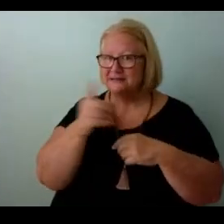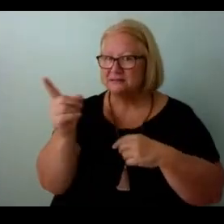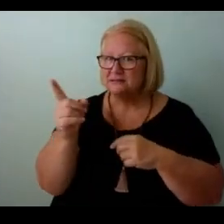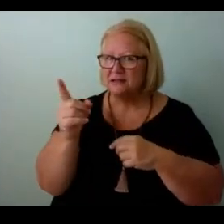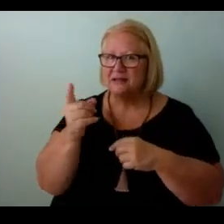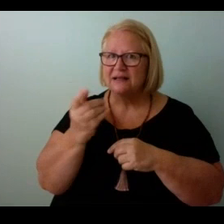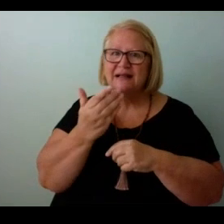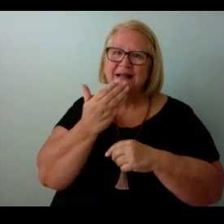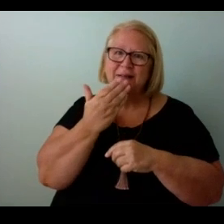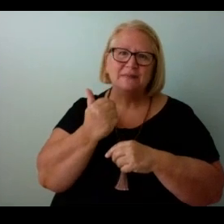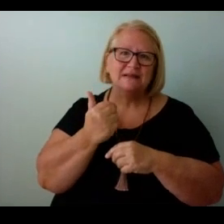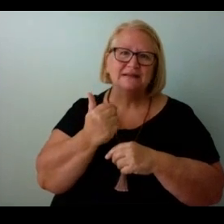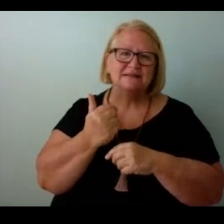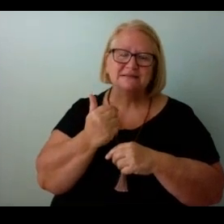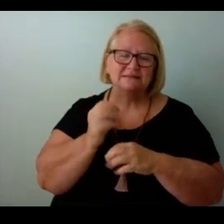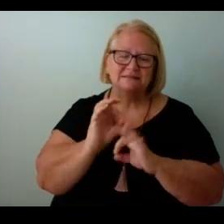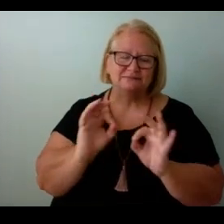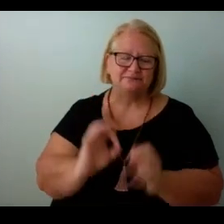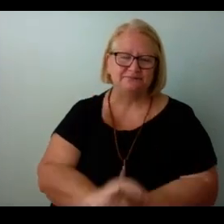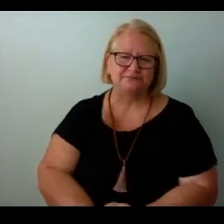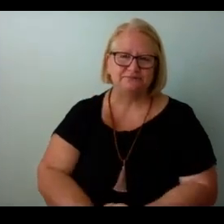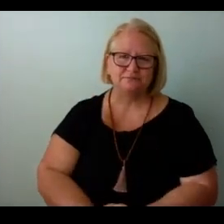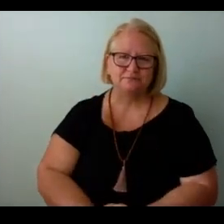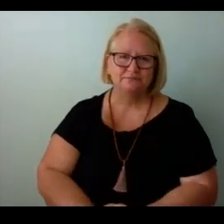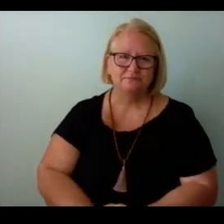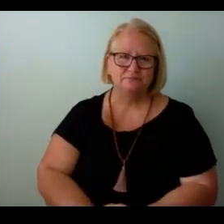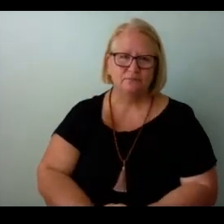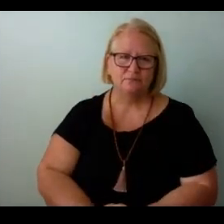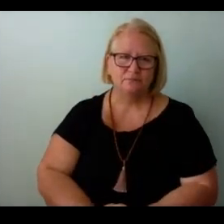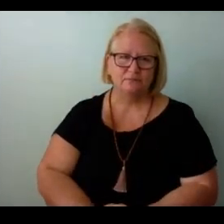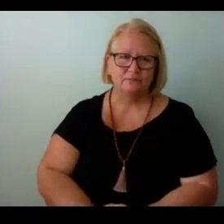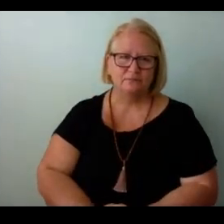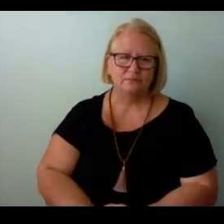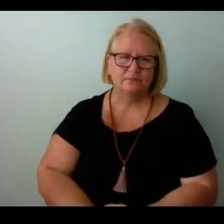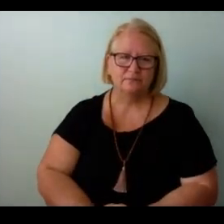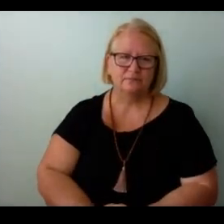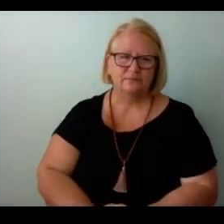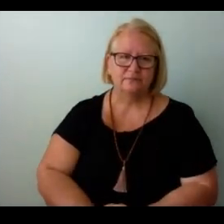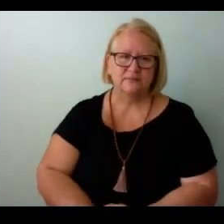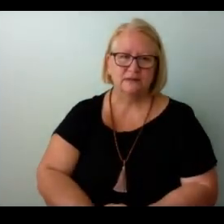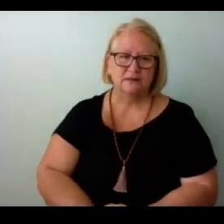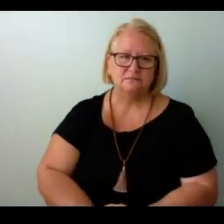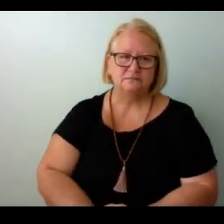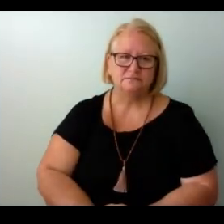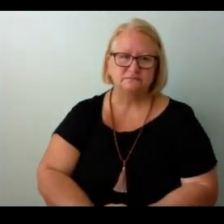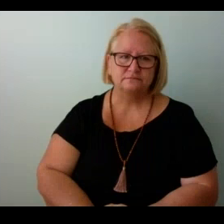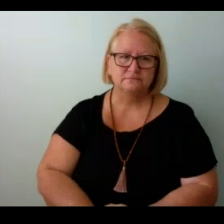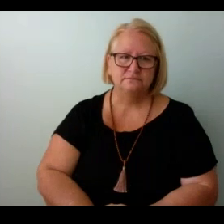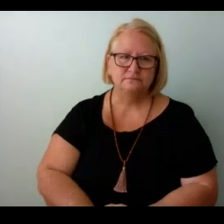I know you've covered this, Paul, but I'll read the questions from the audience